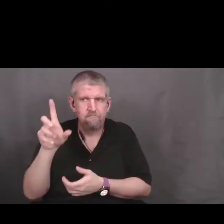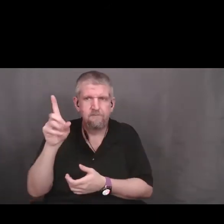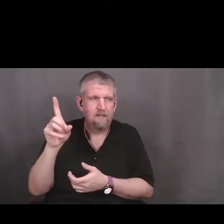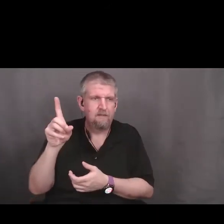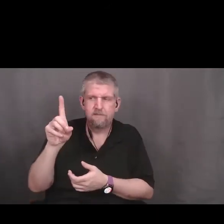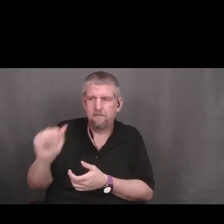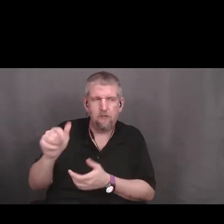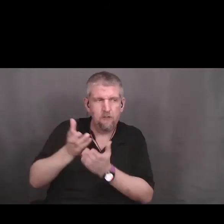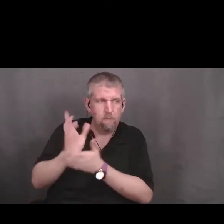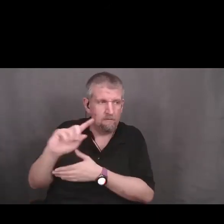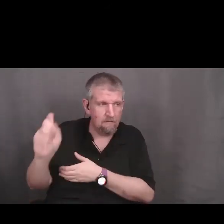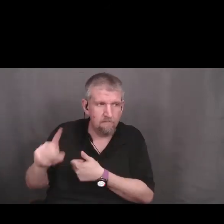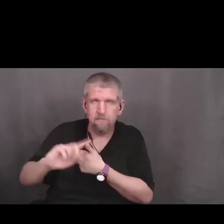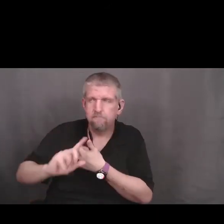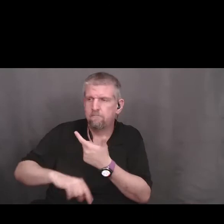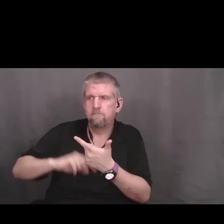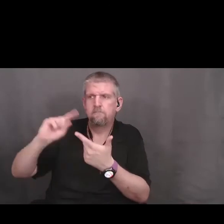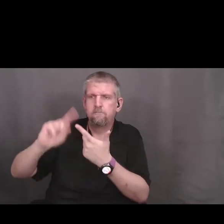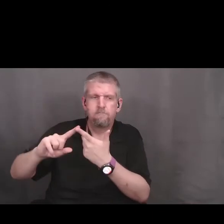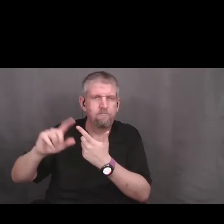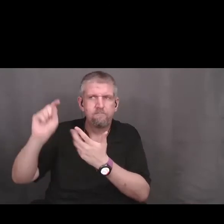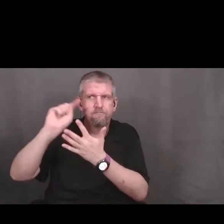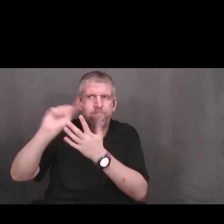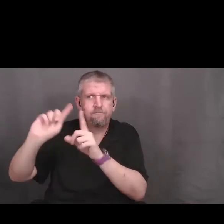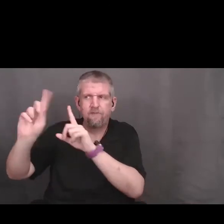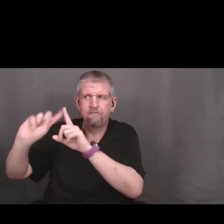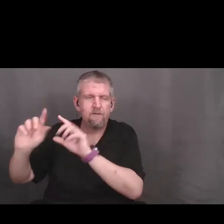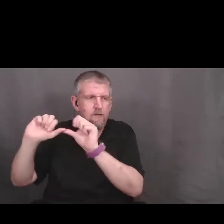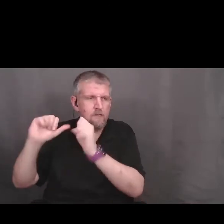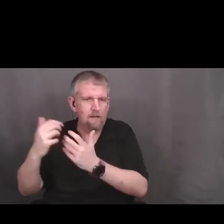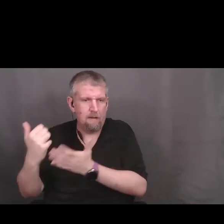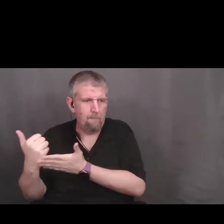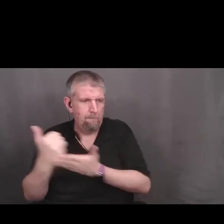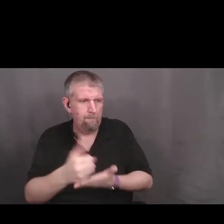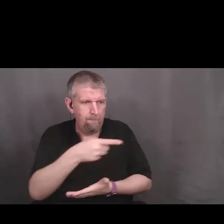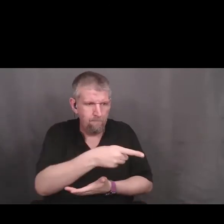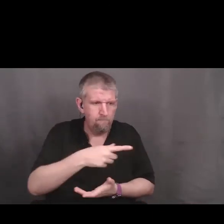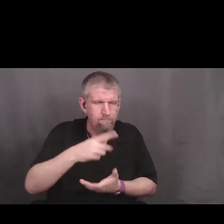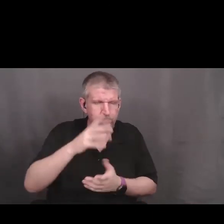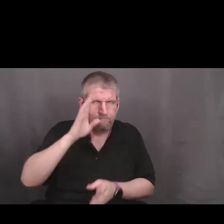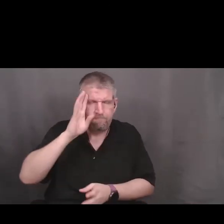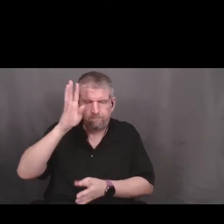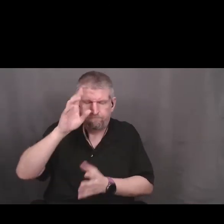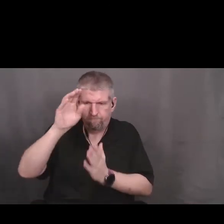around the community that can help facilitate developing or creating the IPE for a client.